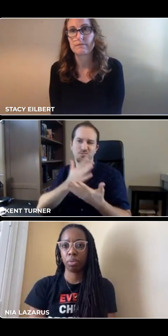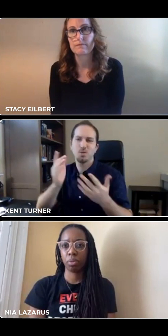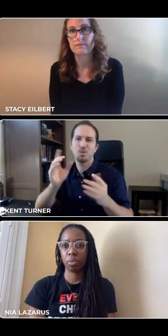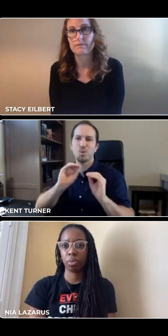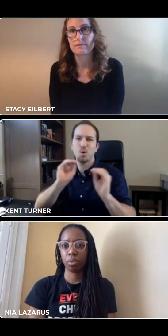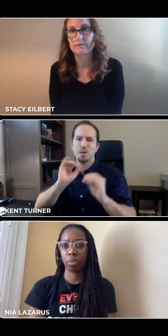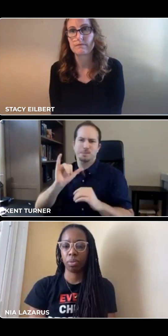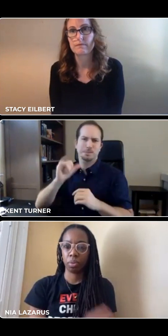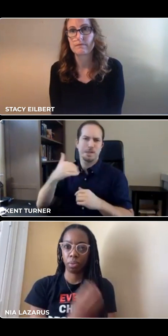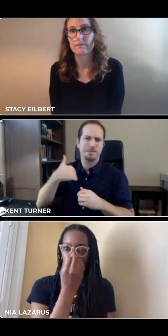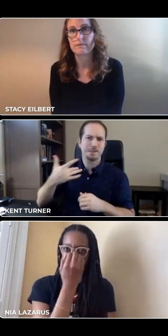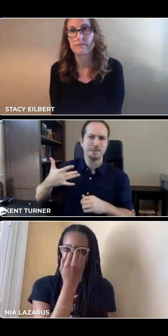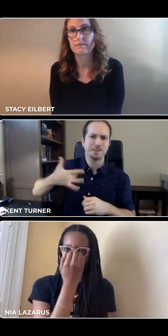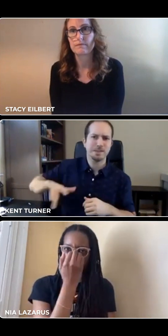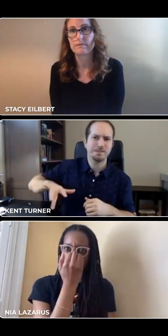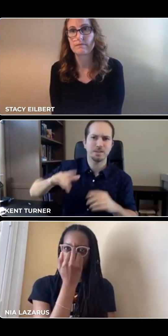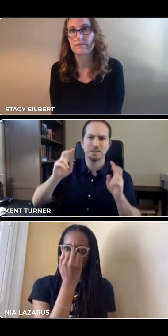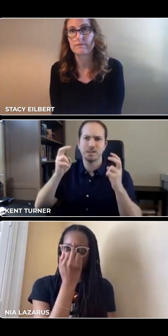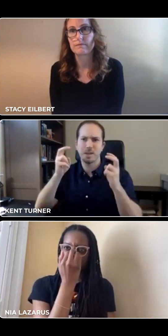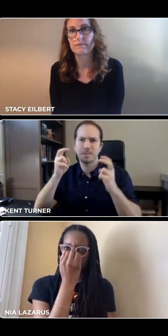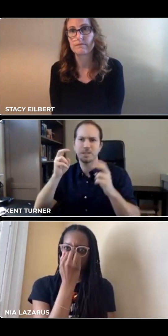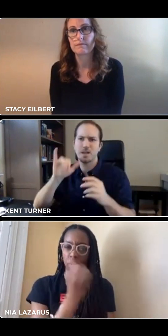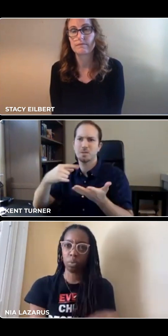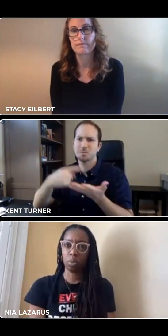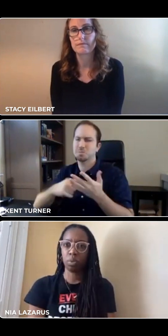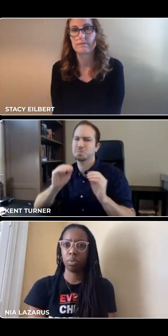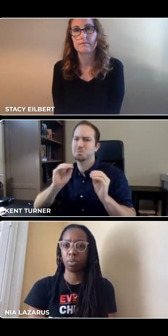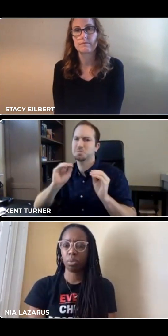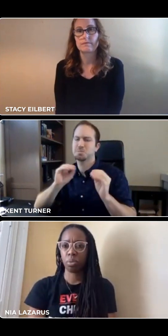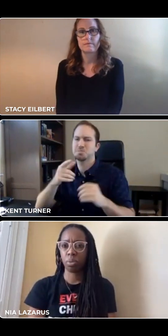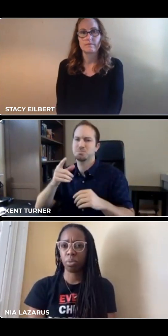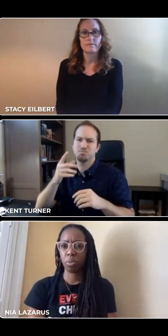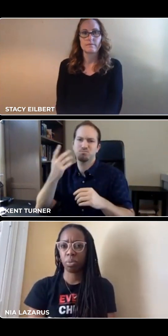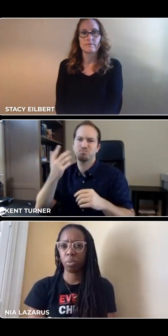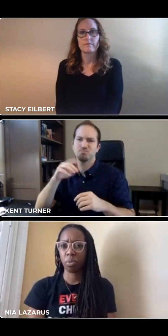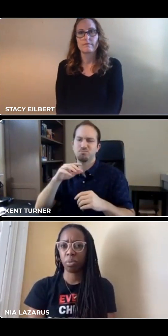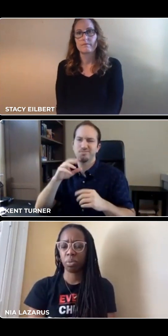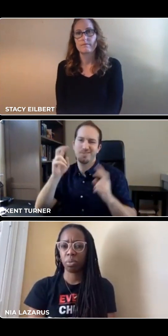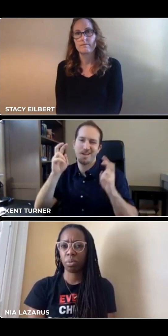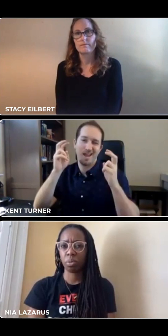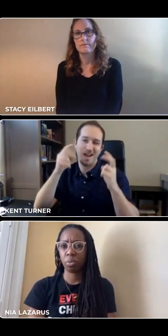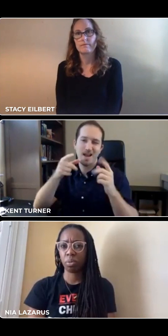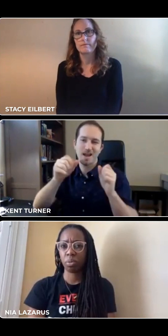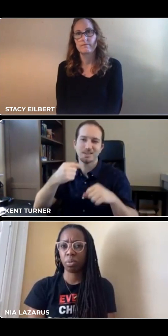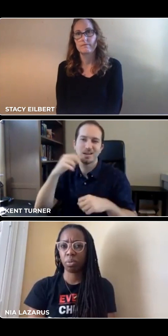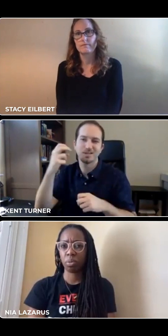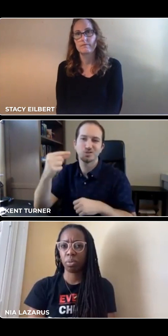I'd say there's not a hard number. There are no sensitive topics, so it can apply to a